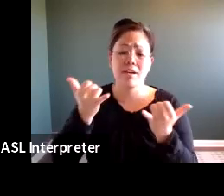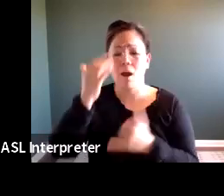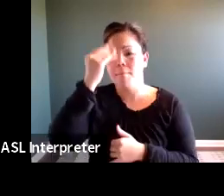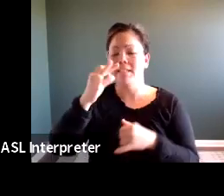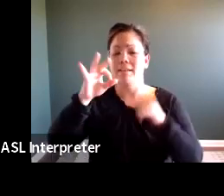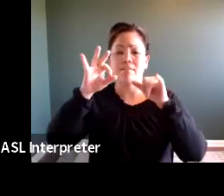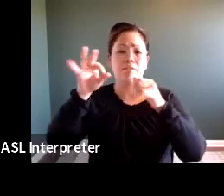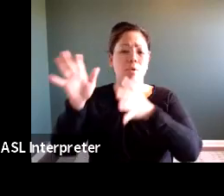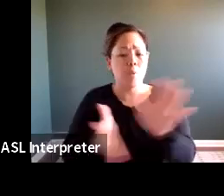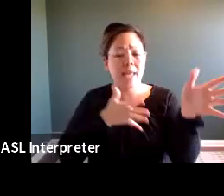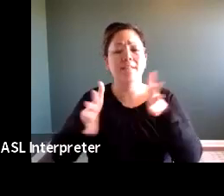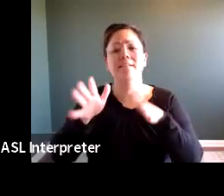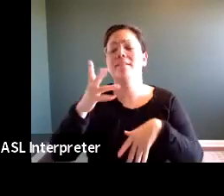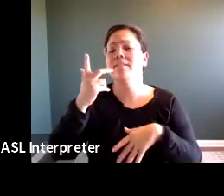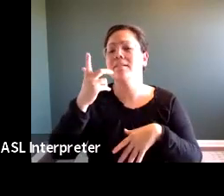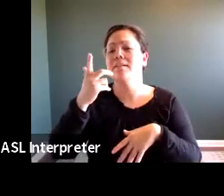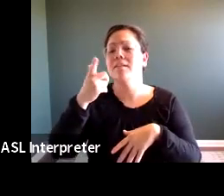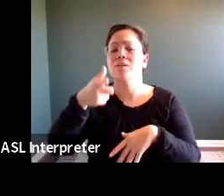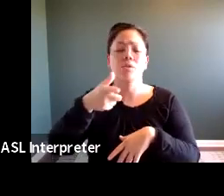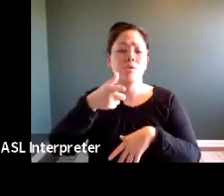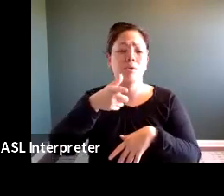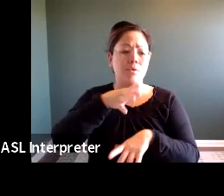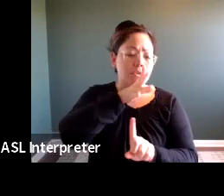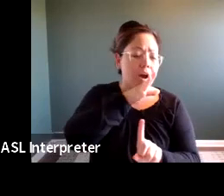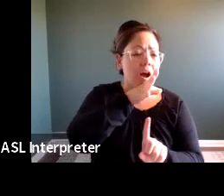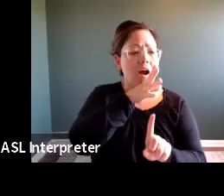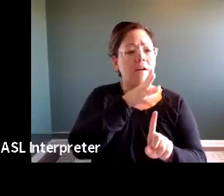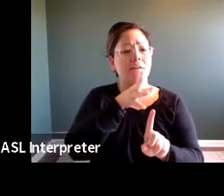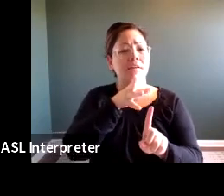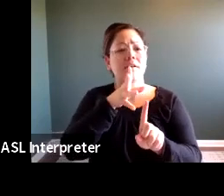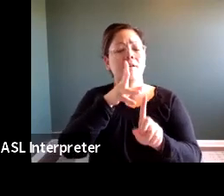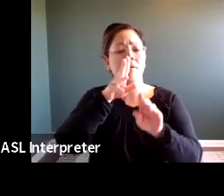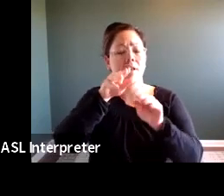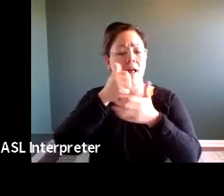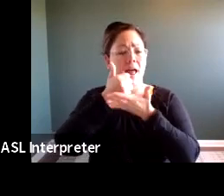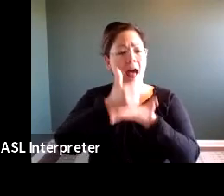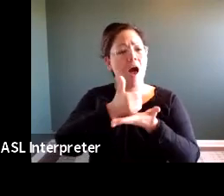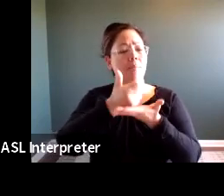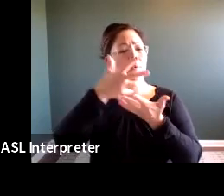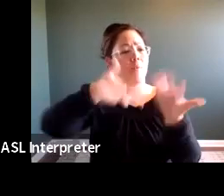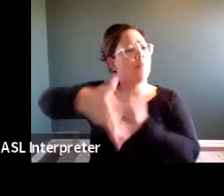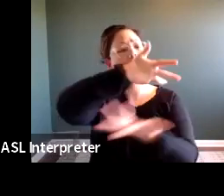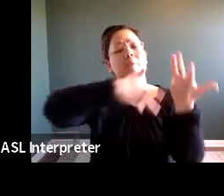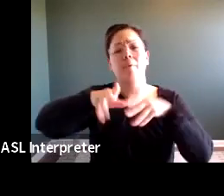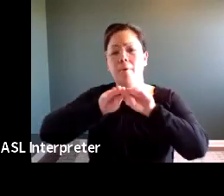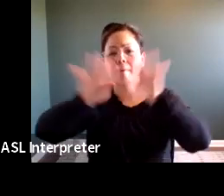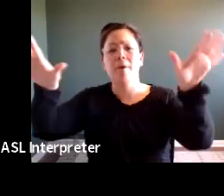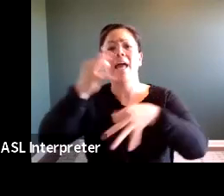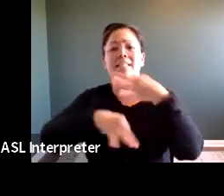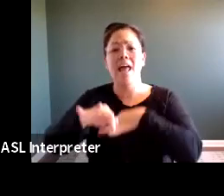the wind picks up the virus as you're talking or speaking and just, you know, moves it on. That being said, we so absolutely know of cases